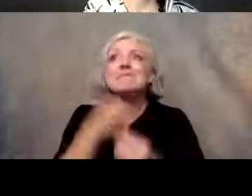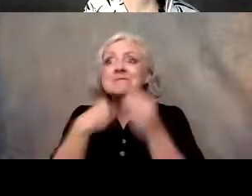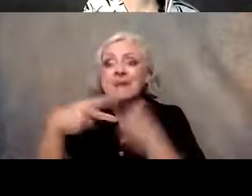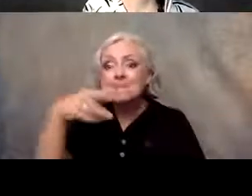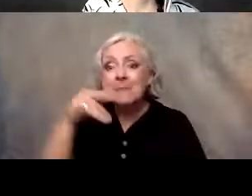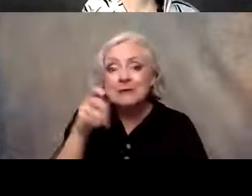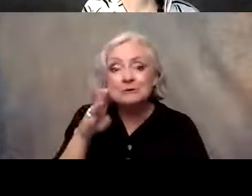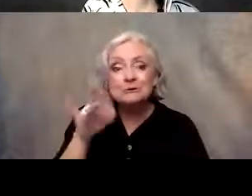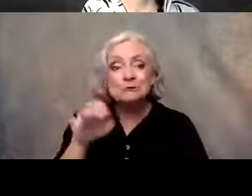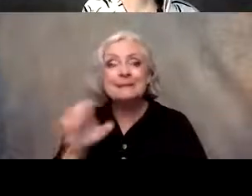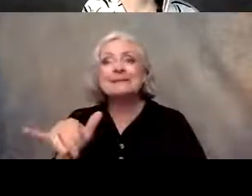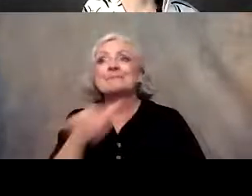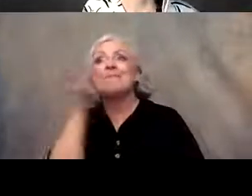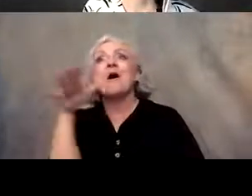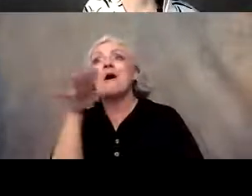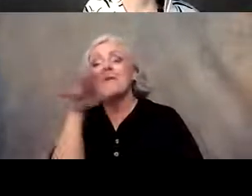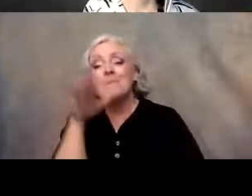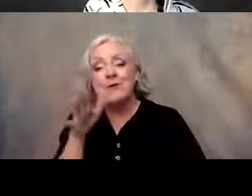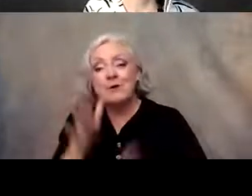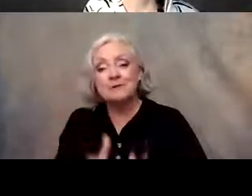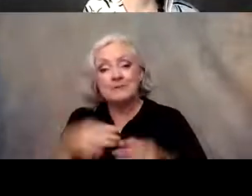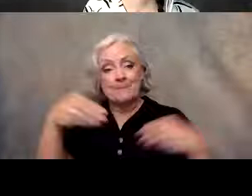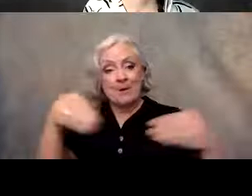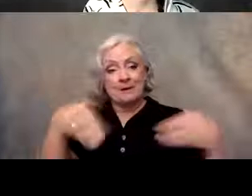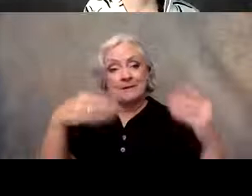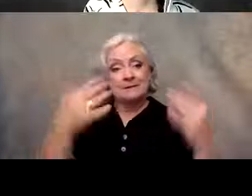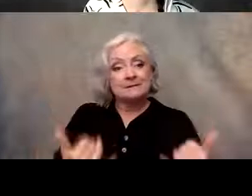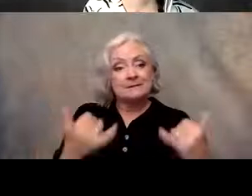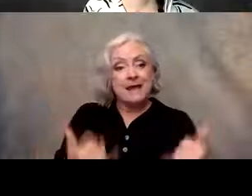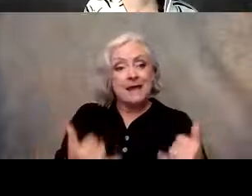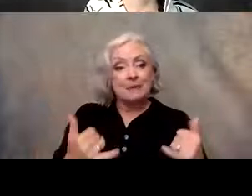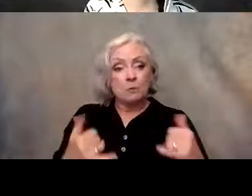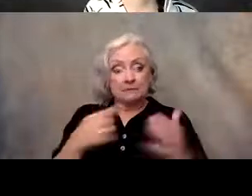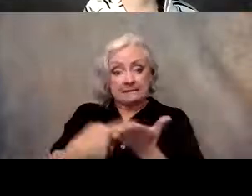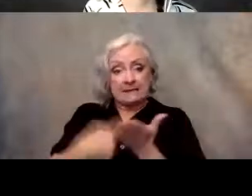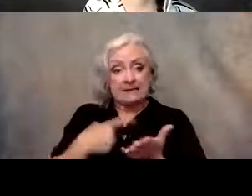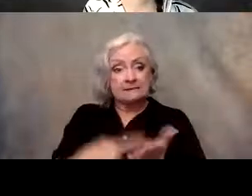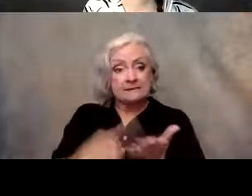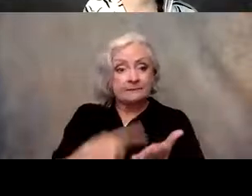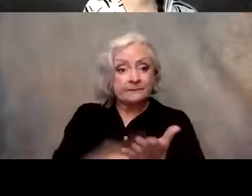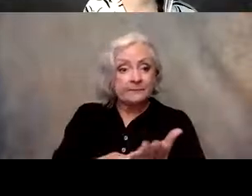So today we're going to walk through subtitling, captioning, voiceover and video overlay